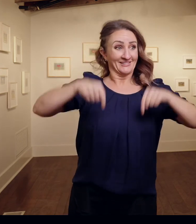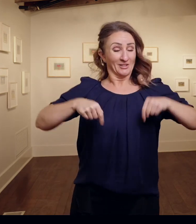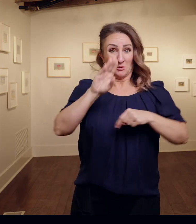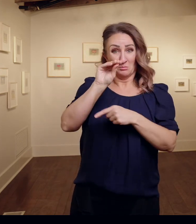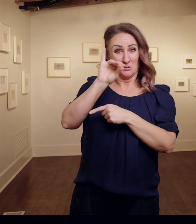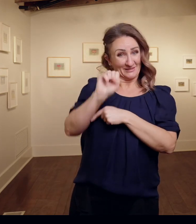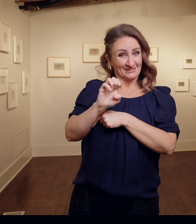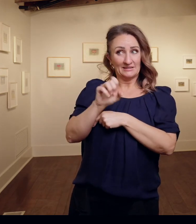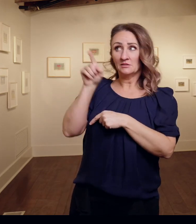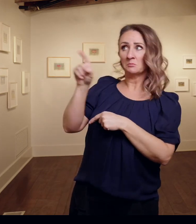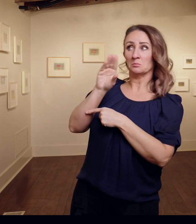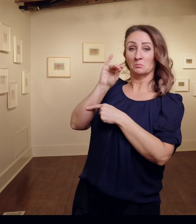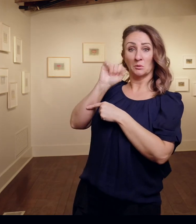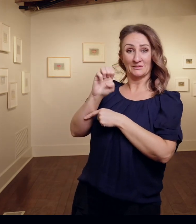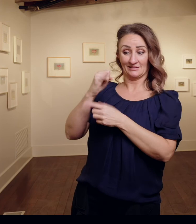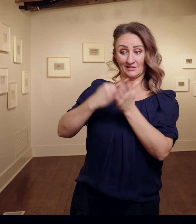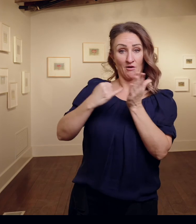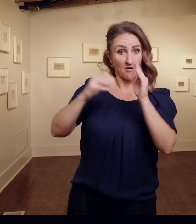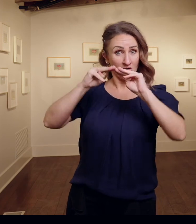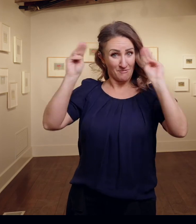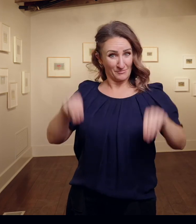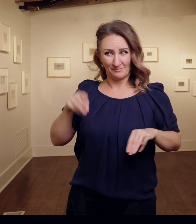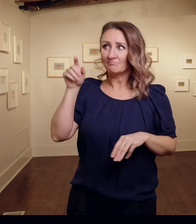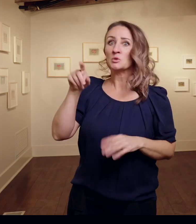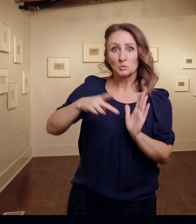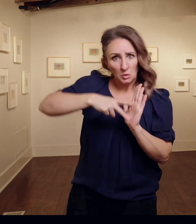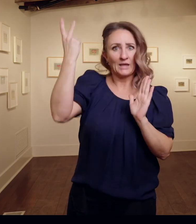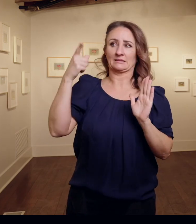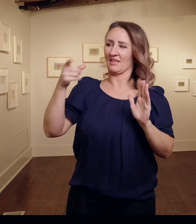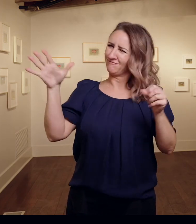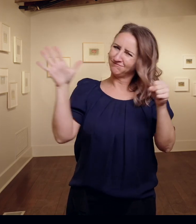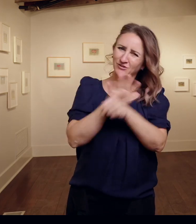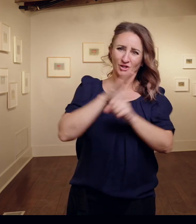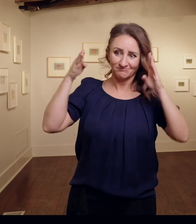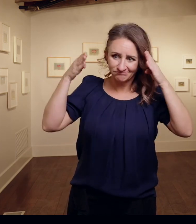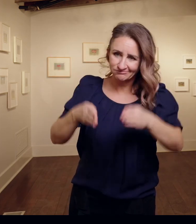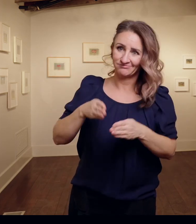His work is now represented in the collections of the Smithsonian, the Philadelphia Museum of Art,